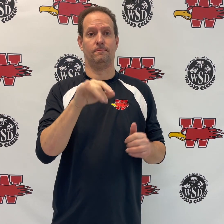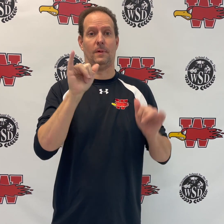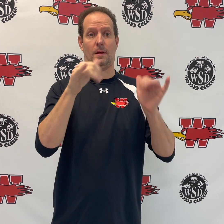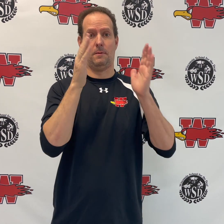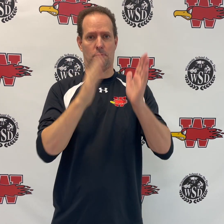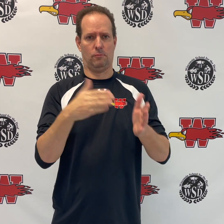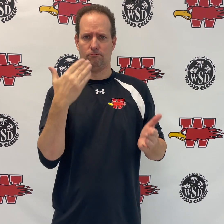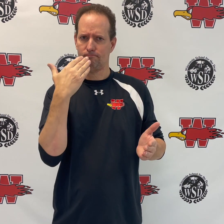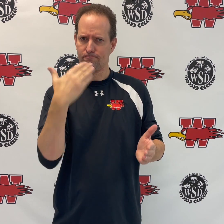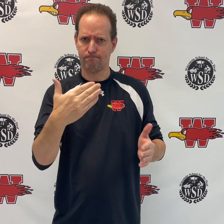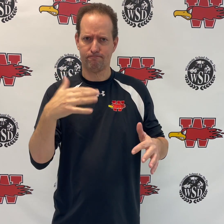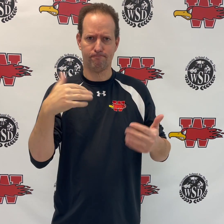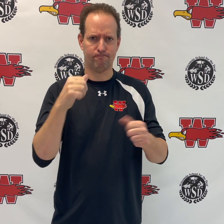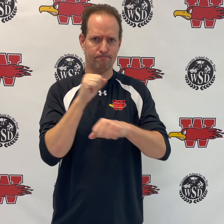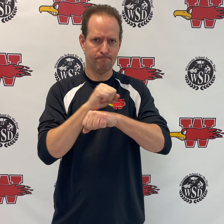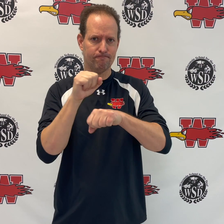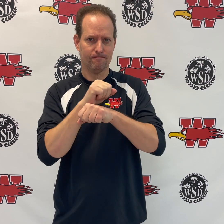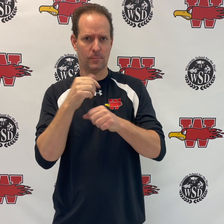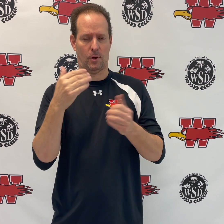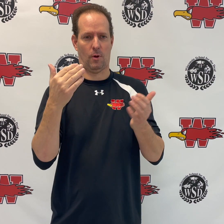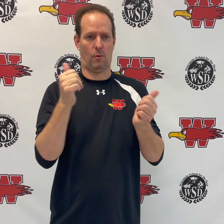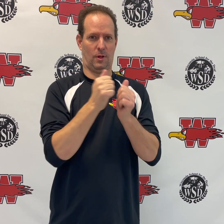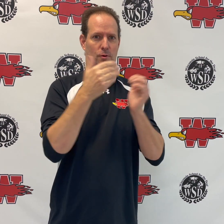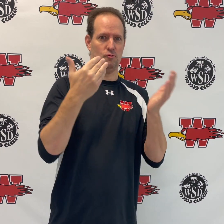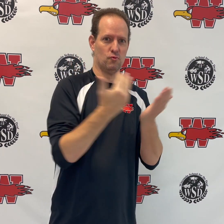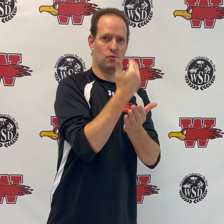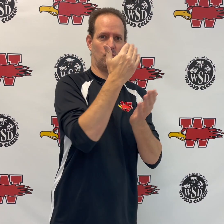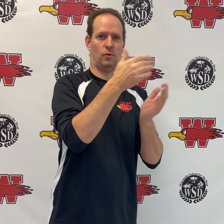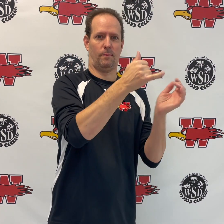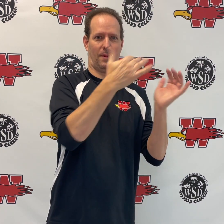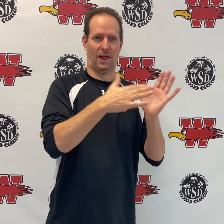This player works hard, especially with new players who join the team.